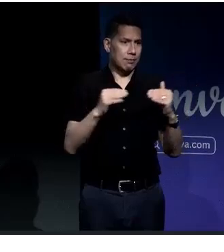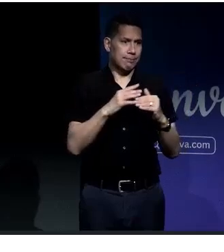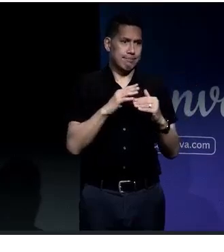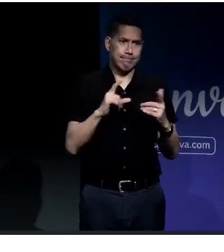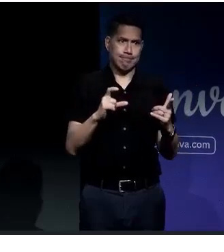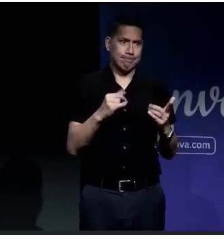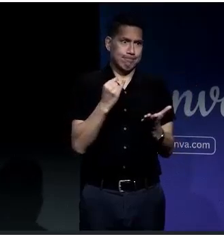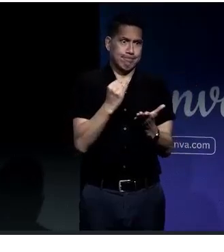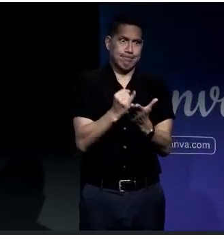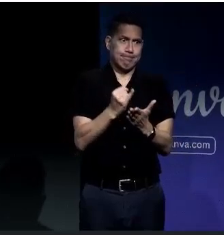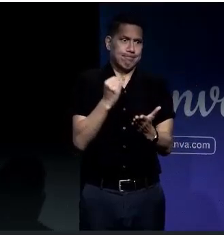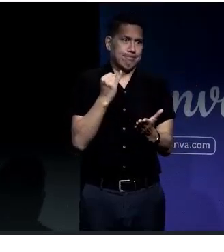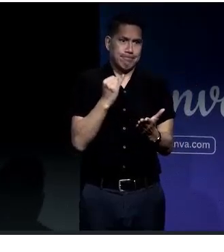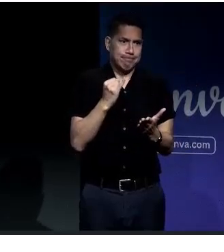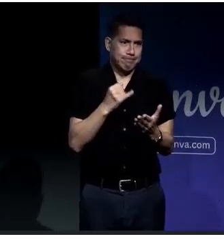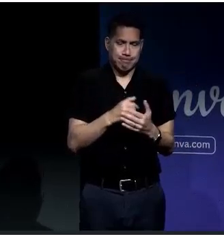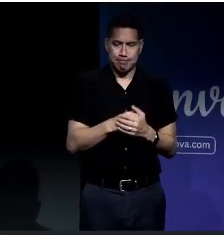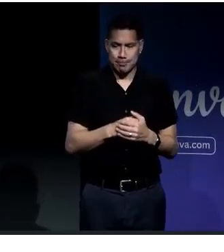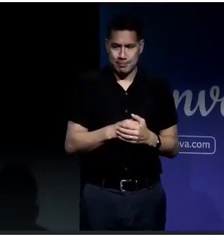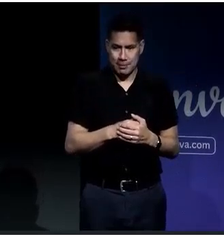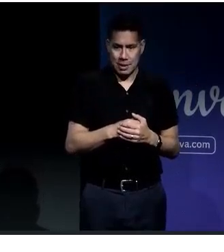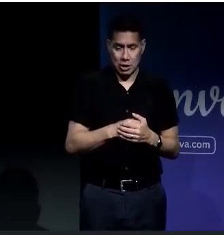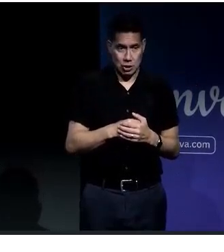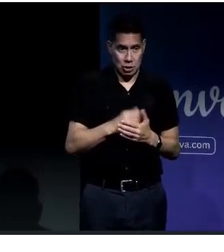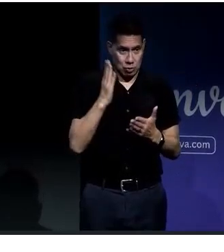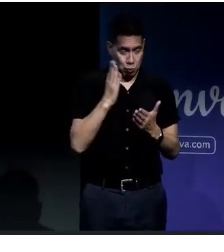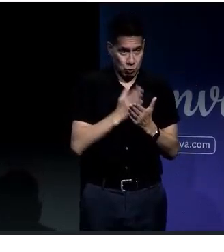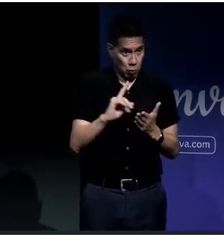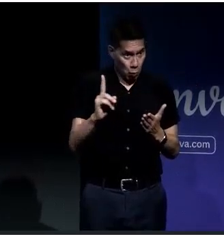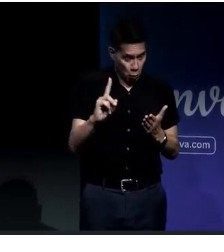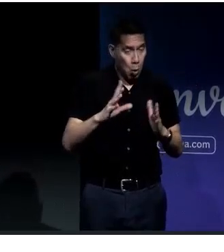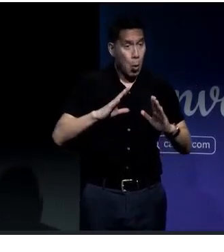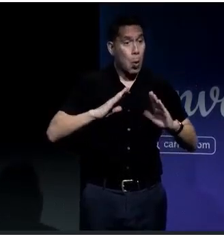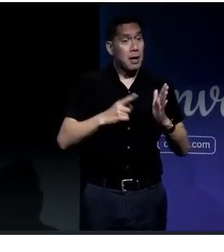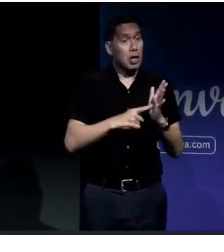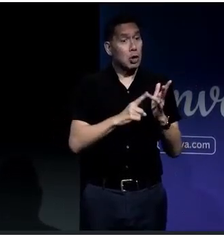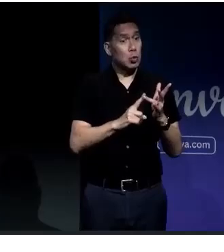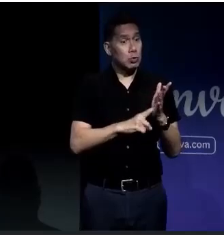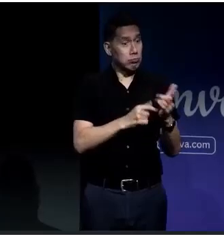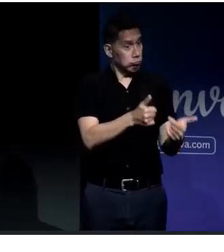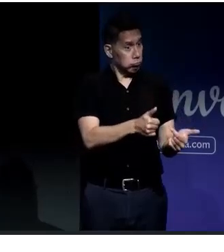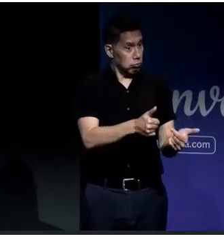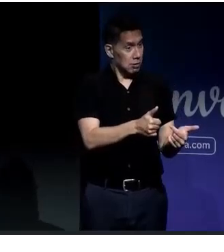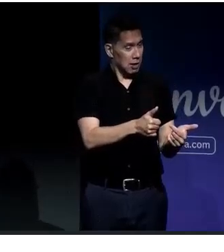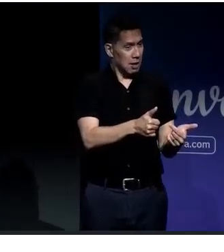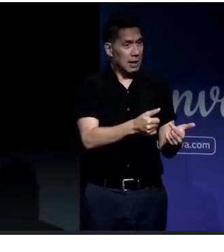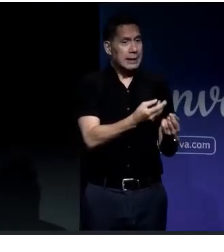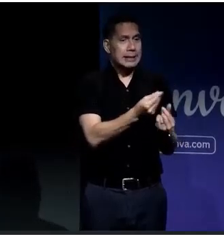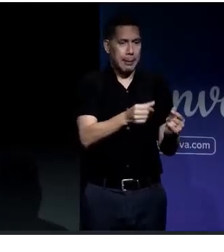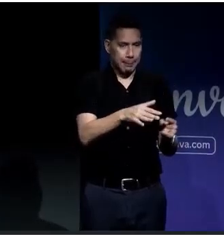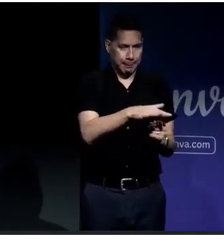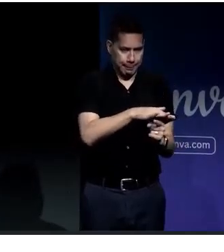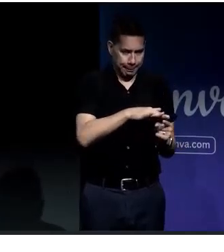So, my key takeaways here are that automated tools can have their place, but they barely scratch the surface of accessibility.